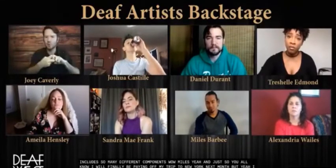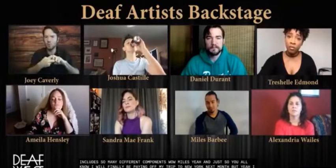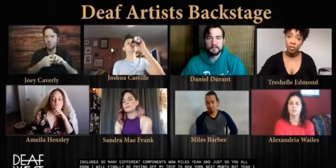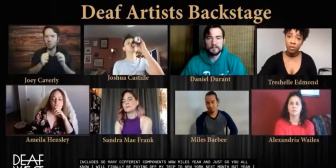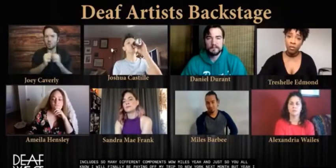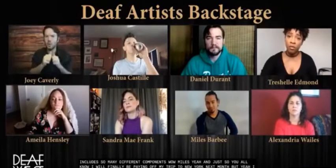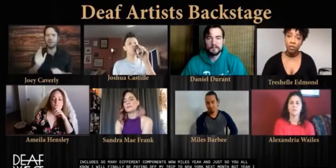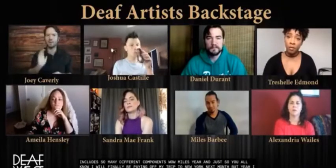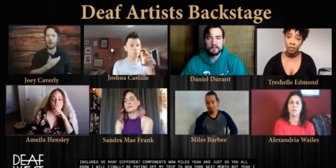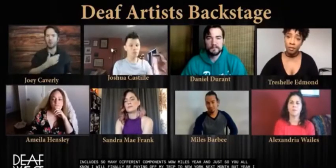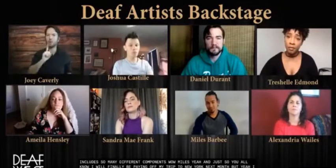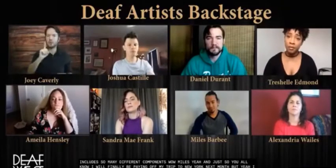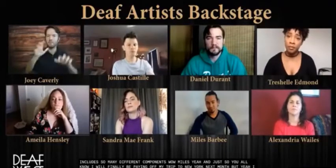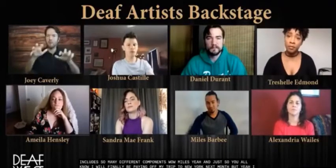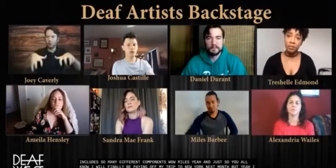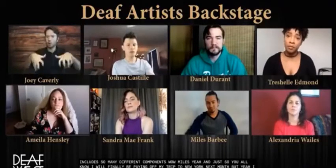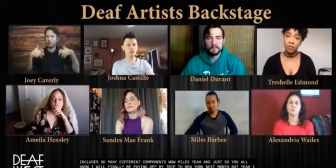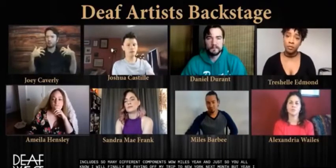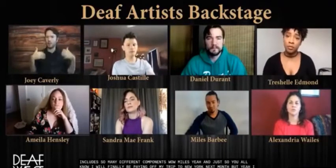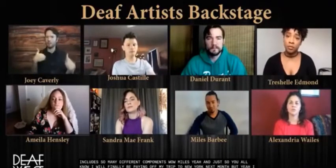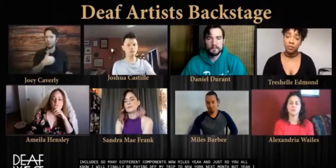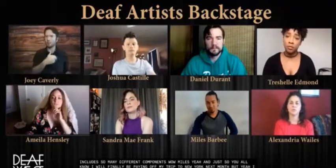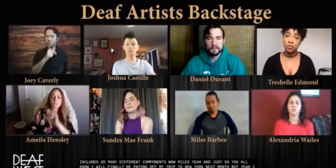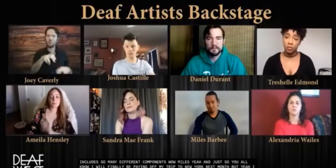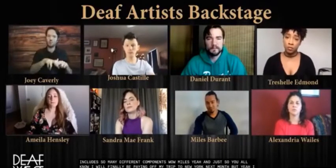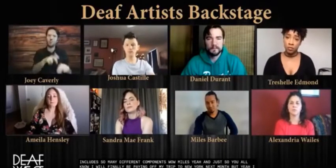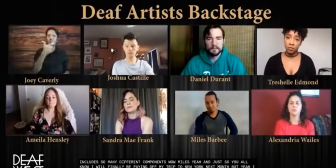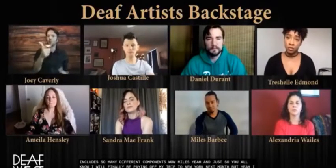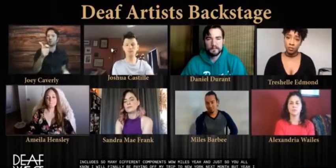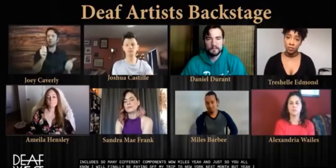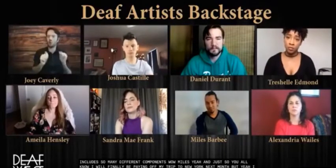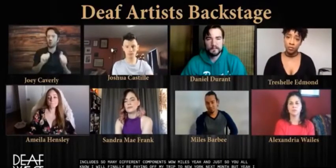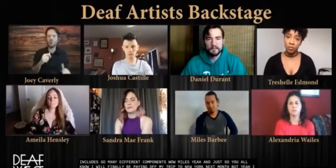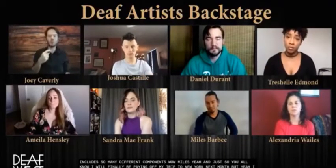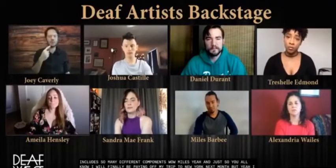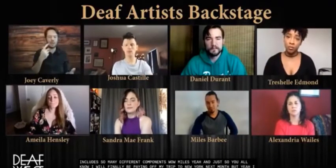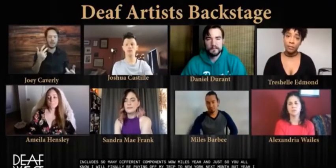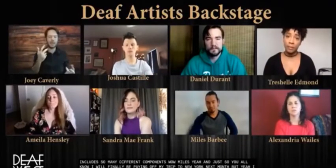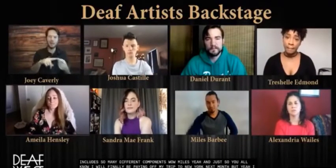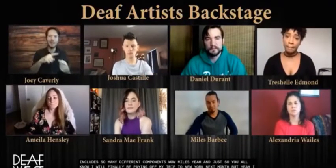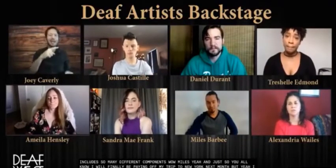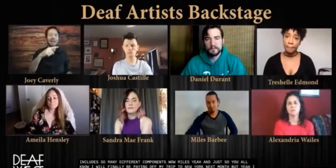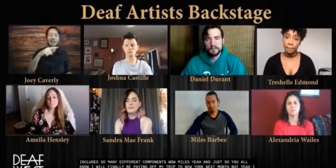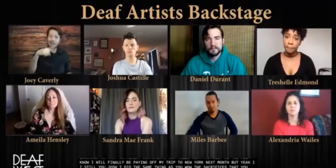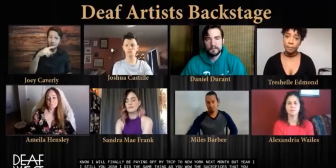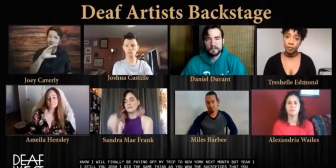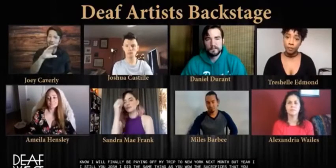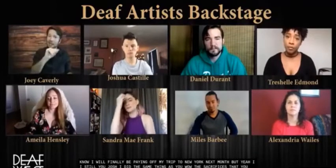And I know that. We have faced issues with some of our Deaf audience members that came to the show.